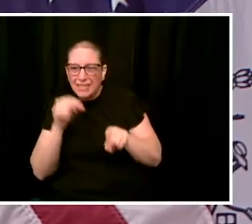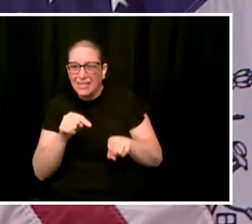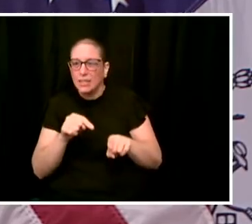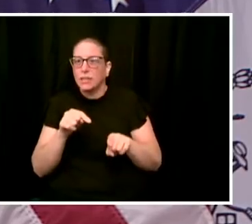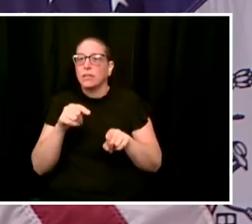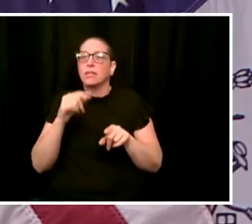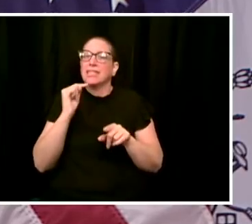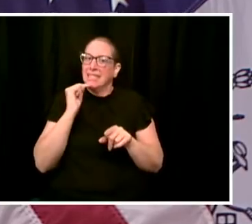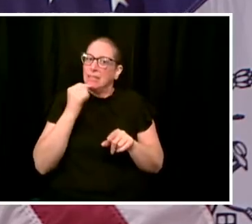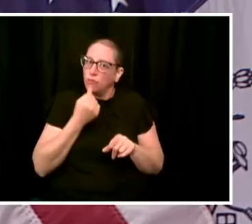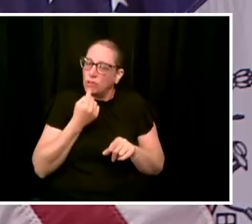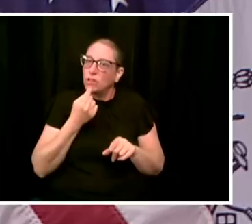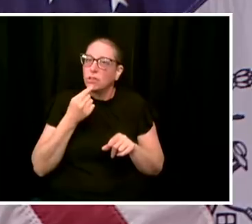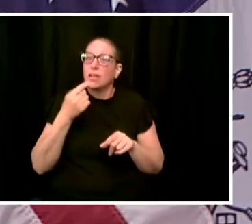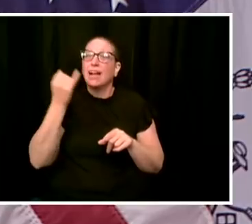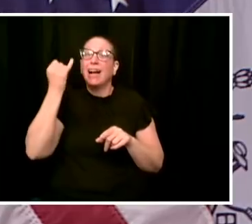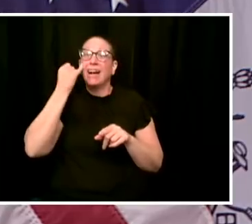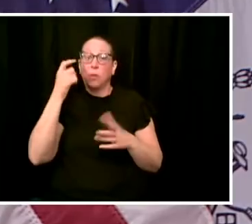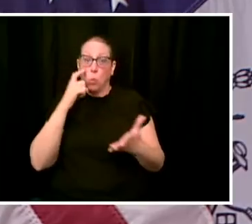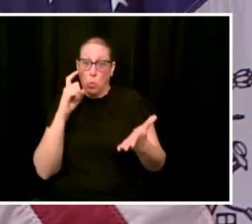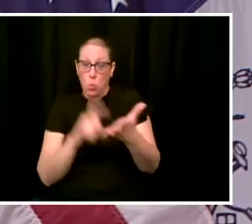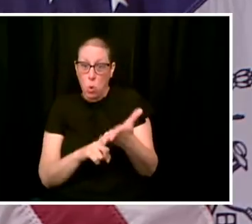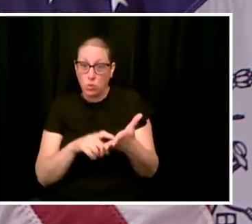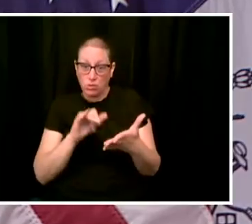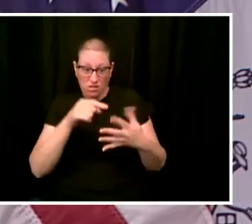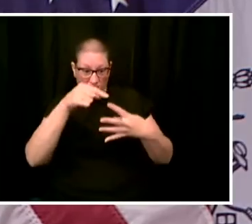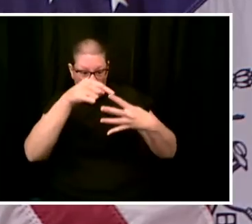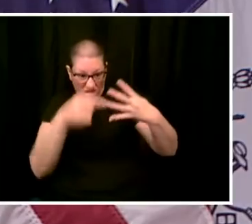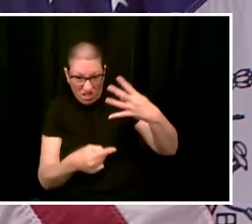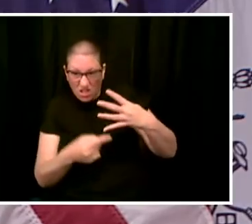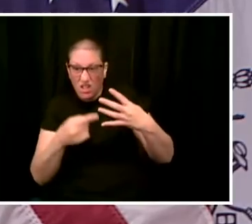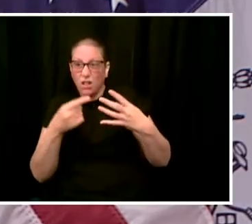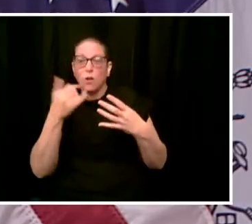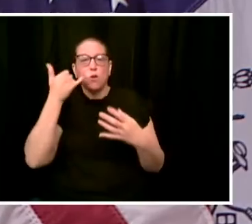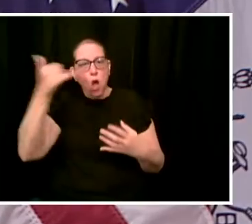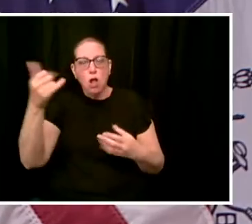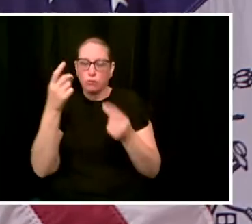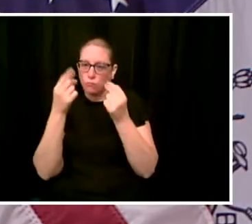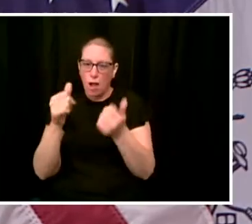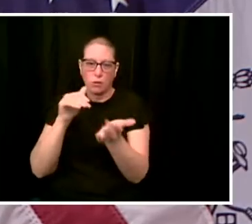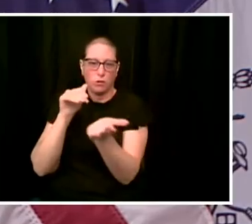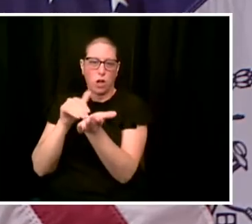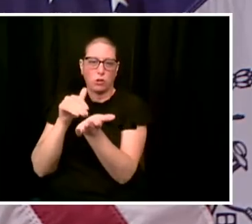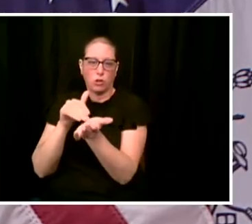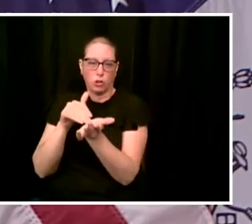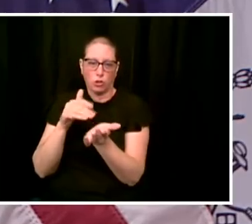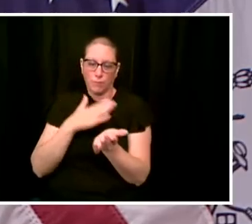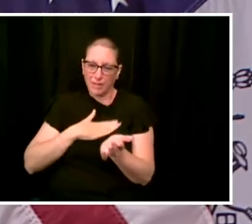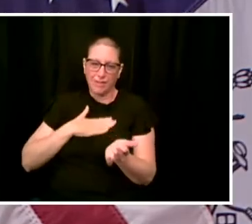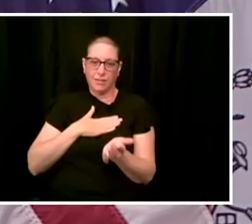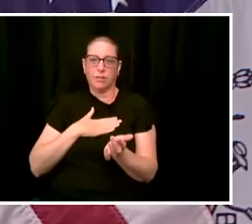THIS SERIOUSLY, AFFECT QUICKLY, REPORT IT TO YOUR DOCTOR IMMEDIATELY.